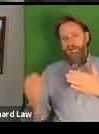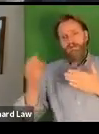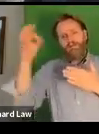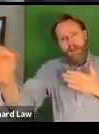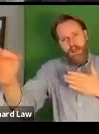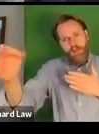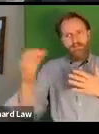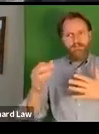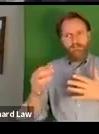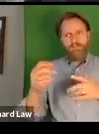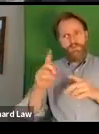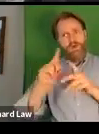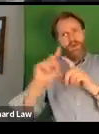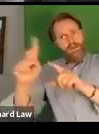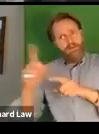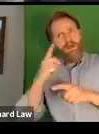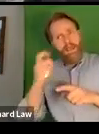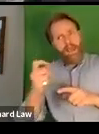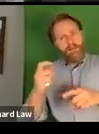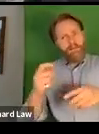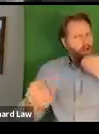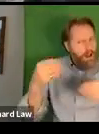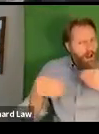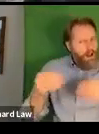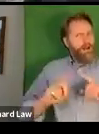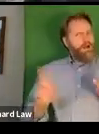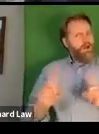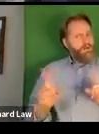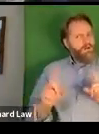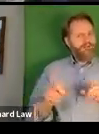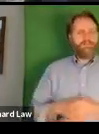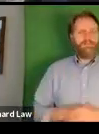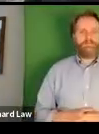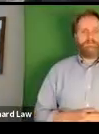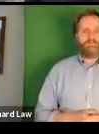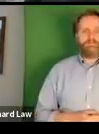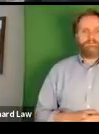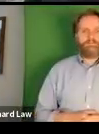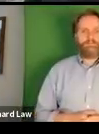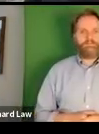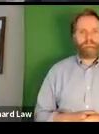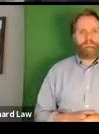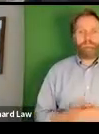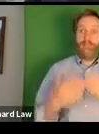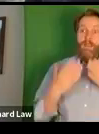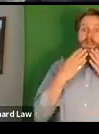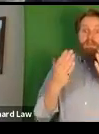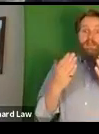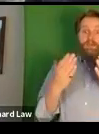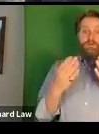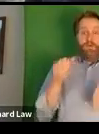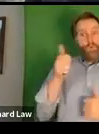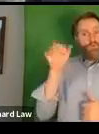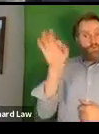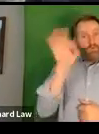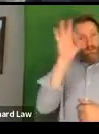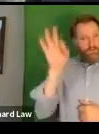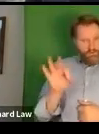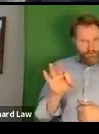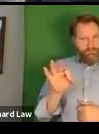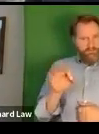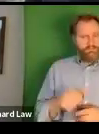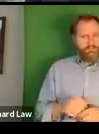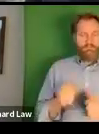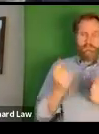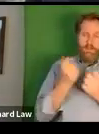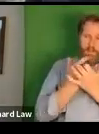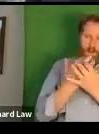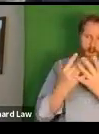for us? Thanks Fran and thanks anonymous we're getting quite a lot of getting a